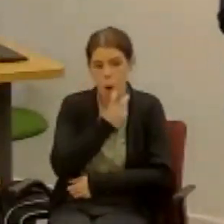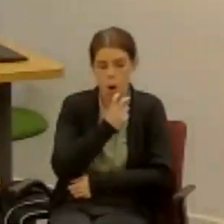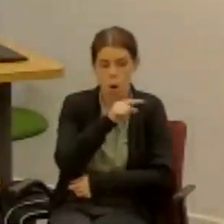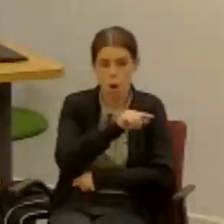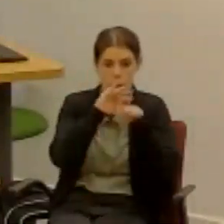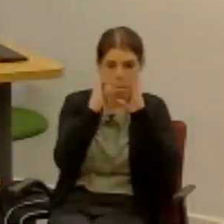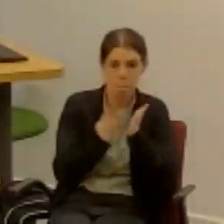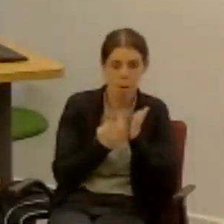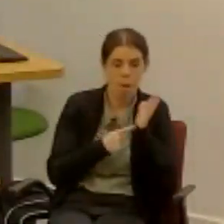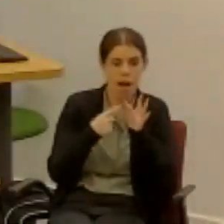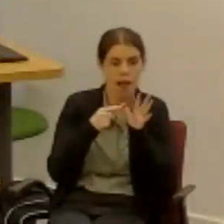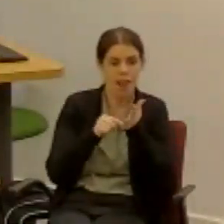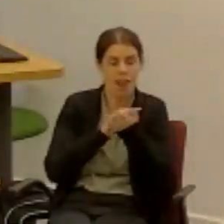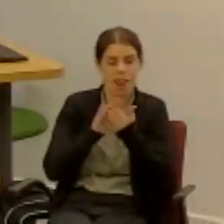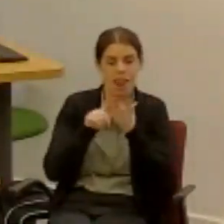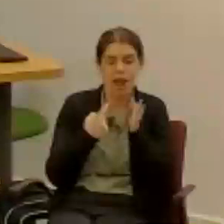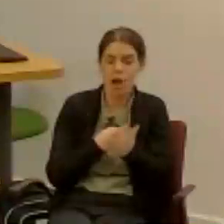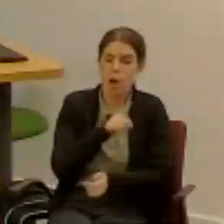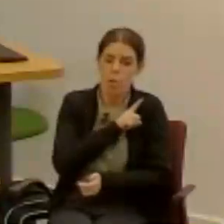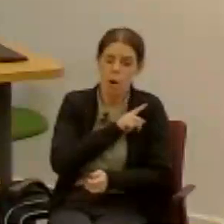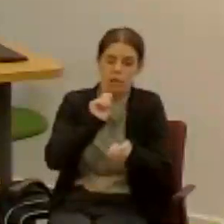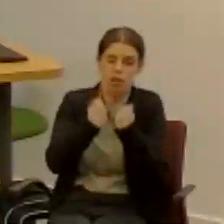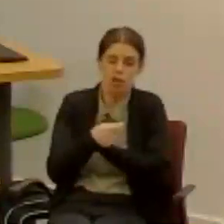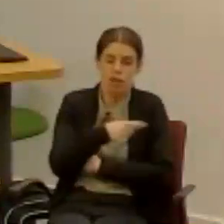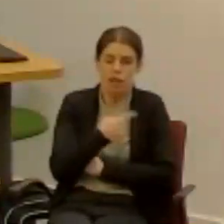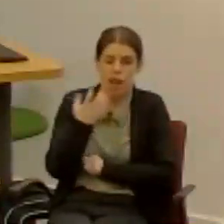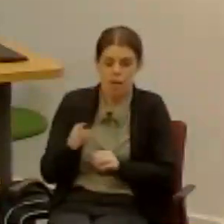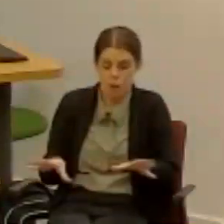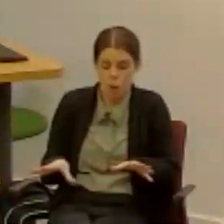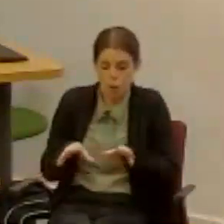The reason they changed them is that the old leather ball used to soak up water when it